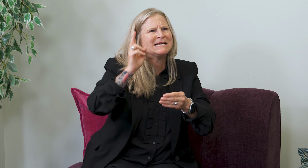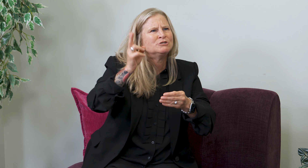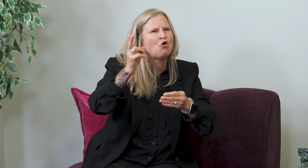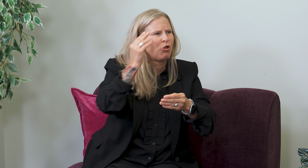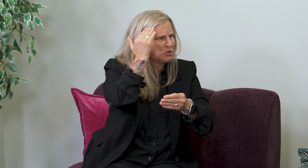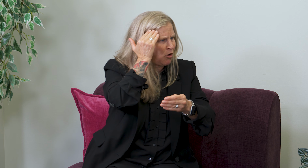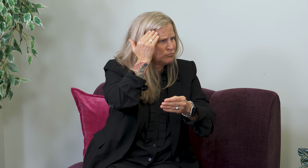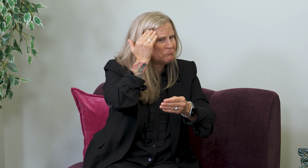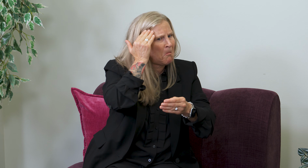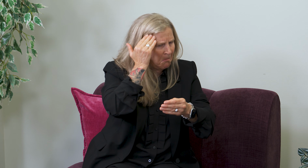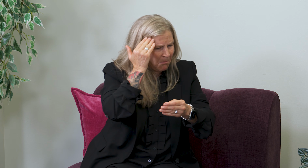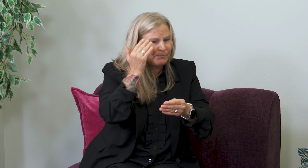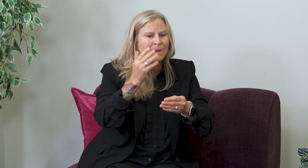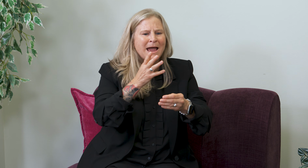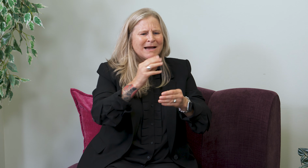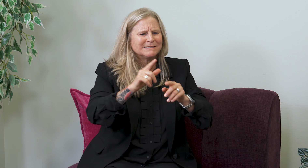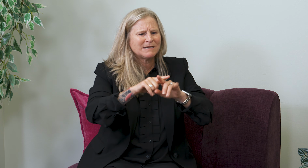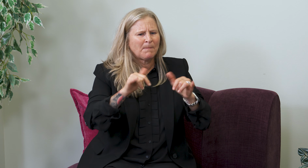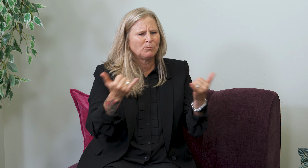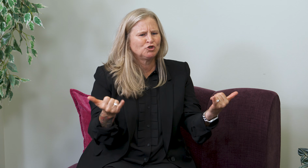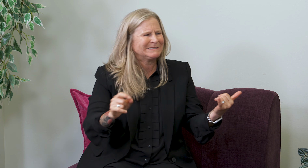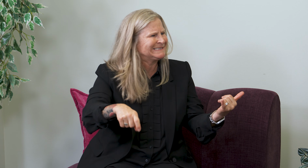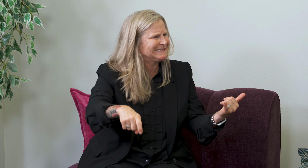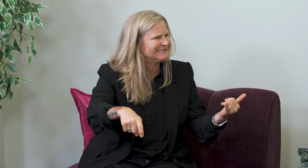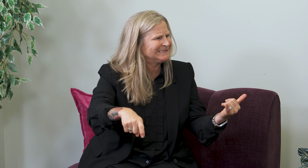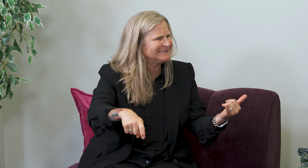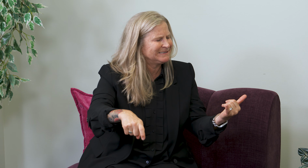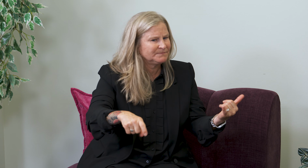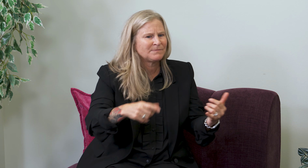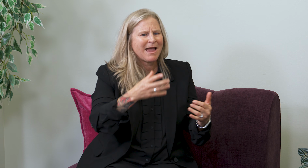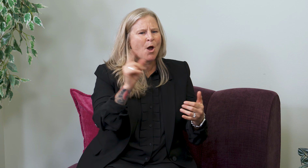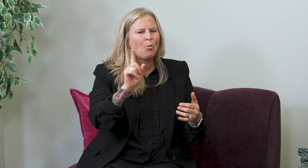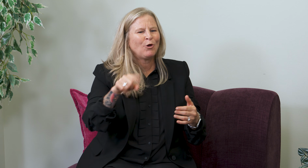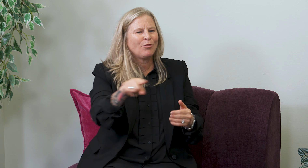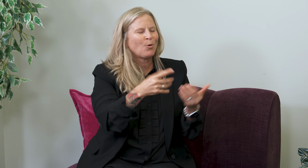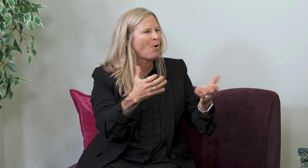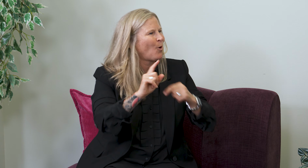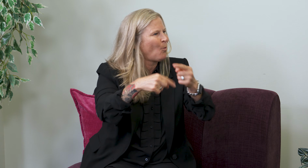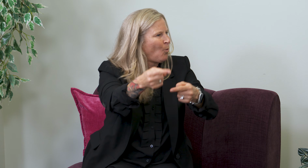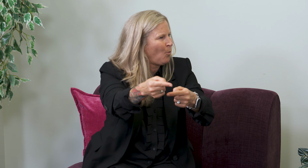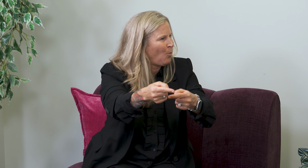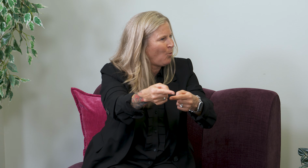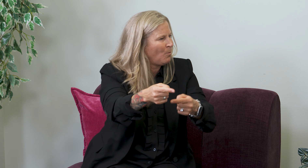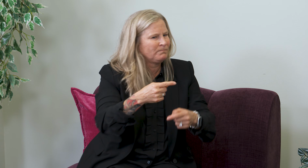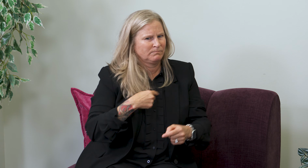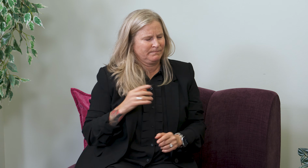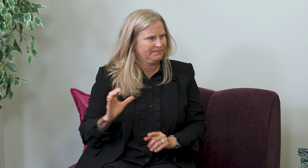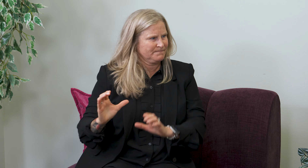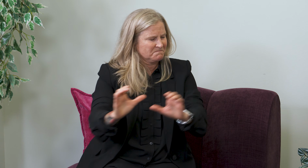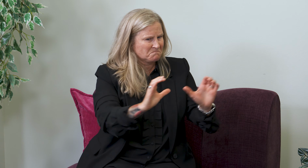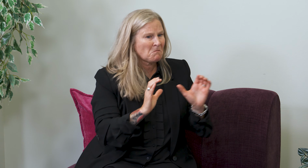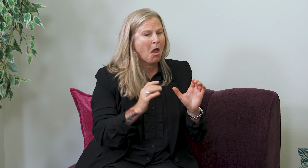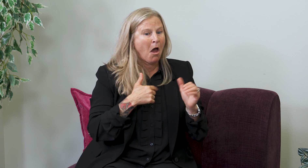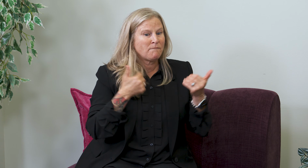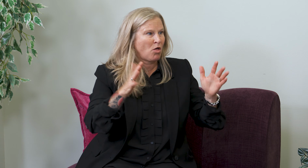to understand the historical knowledge, while also understanding current needs and where the community wants to go.